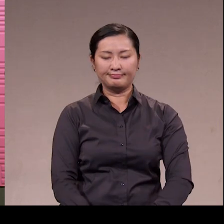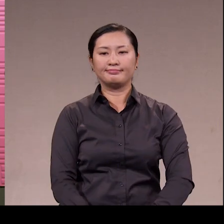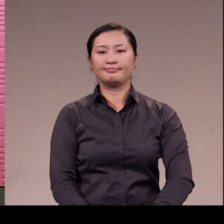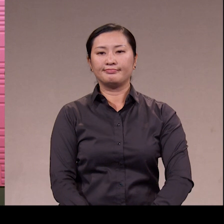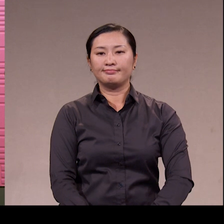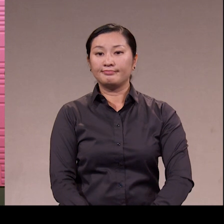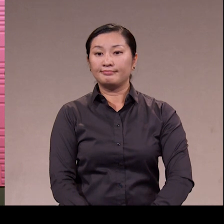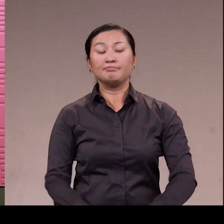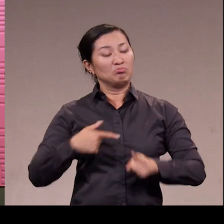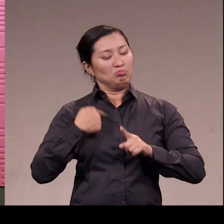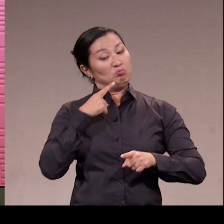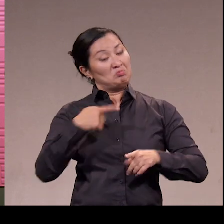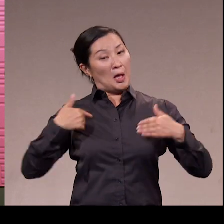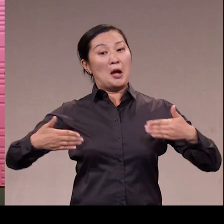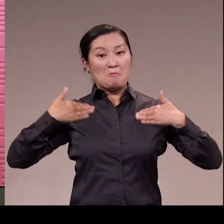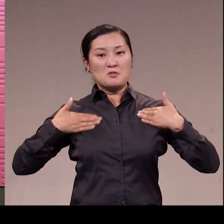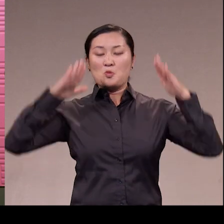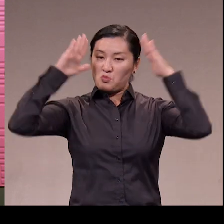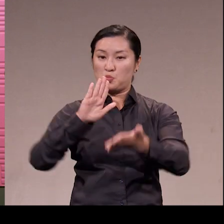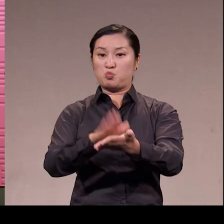gone up, especially with the Joint Madrasah System or